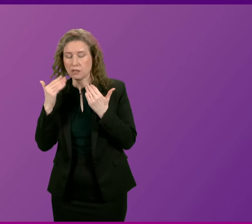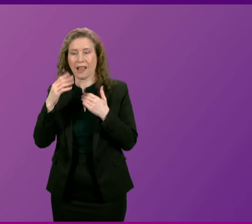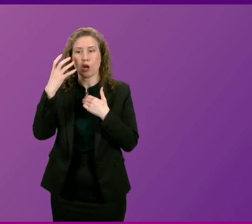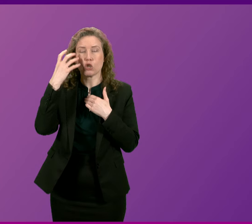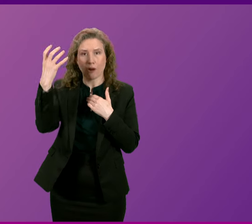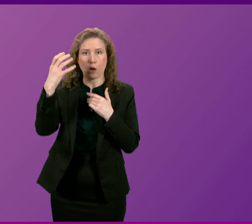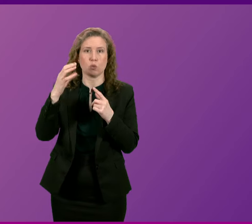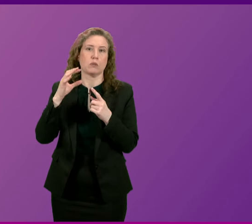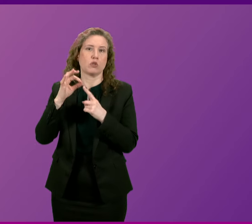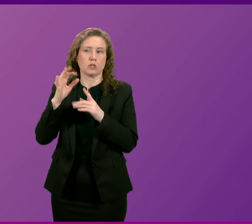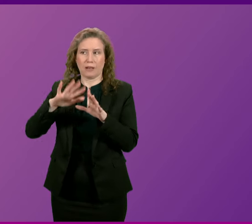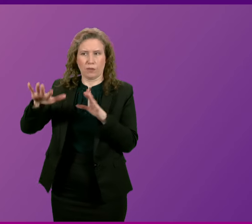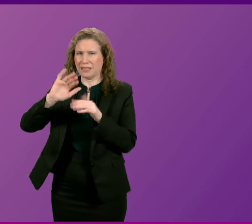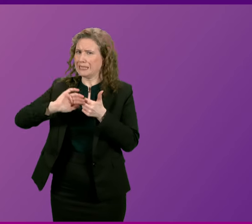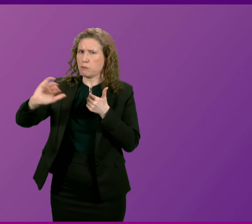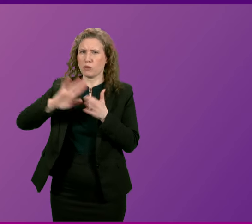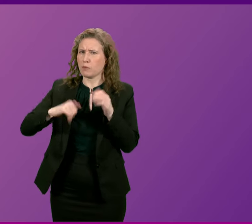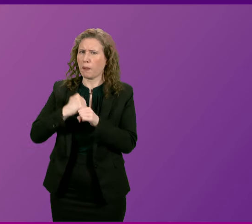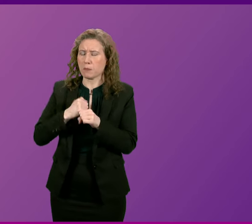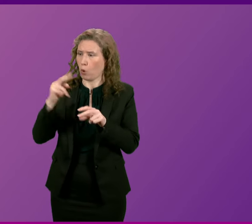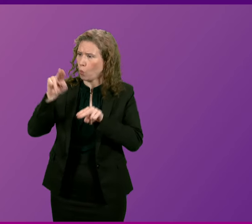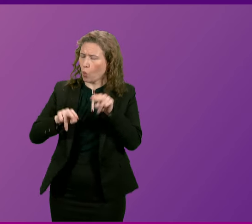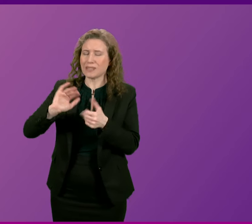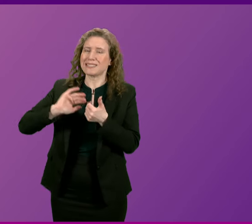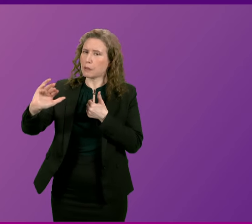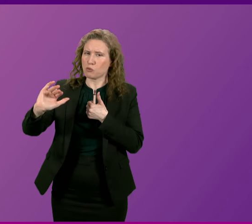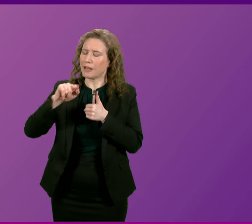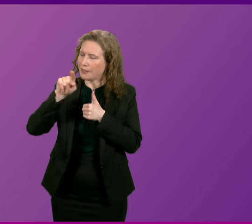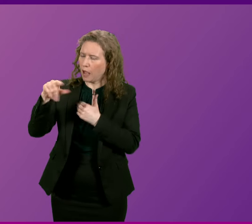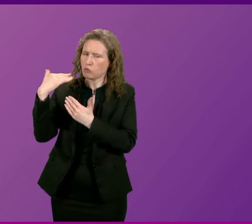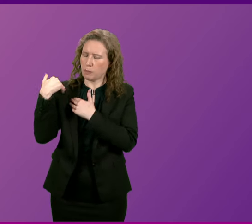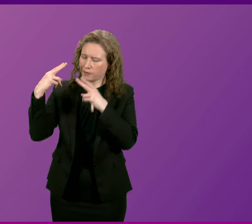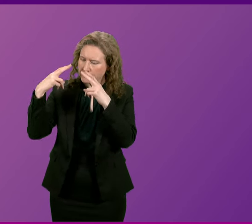rightly, independent of the Government in their responsibility for the prosecution of crime.